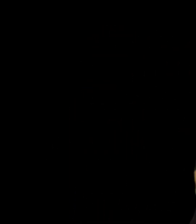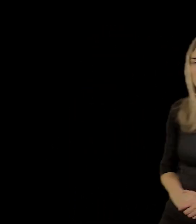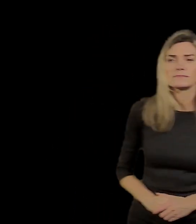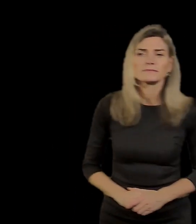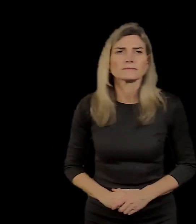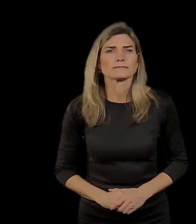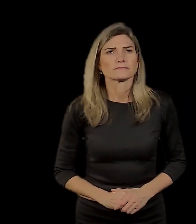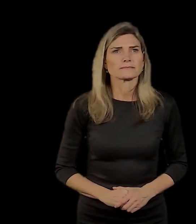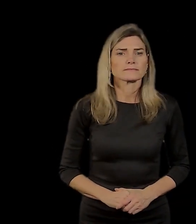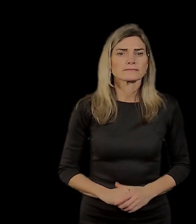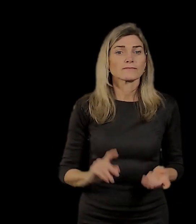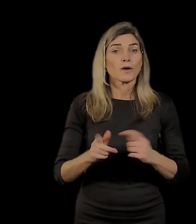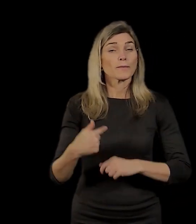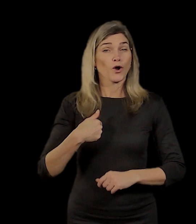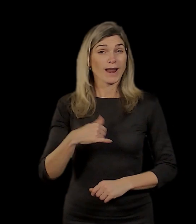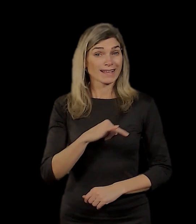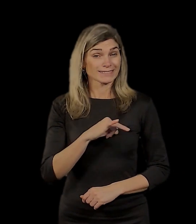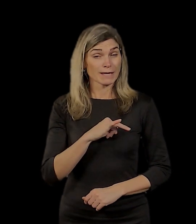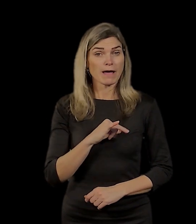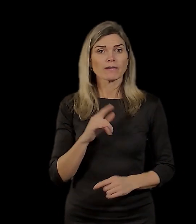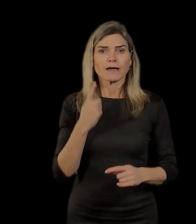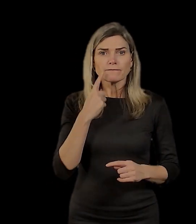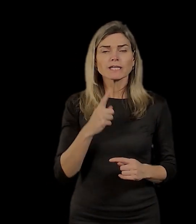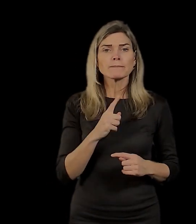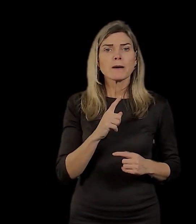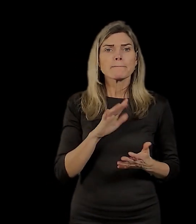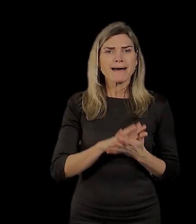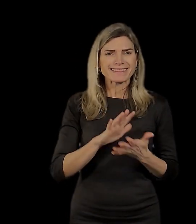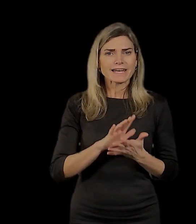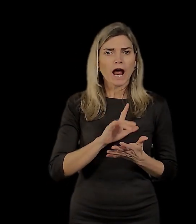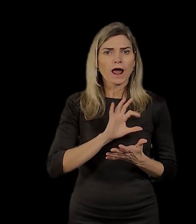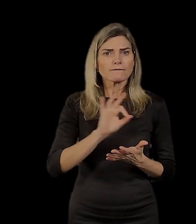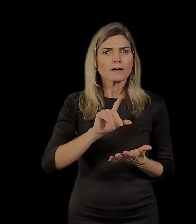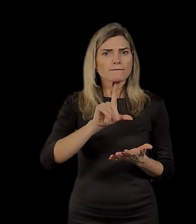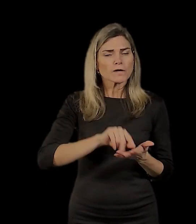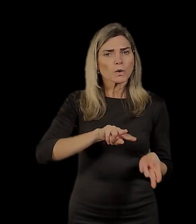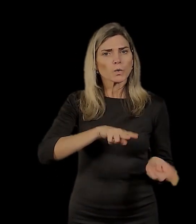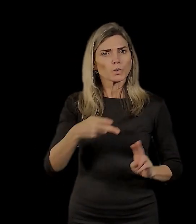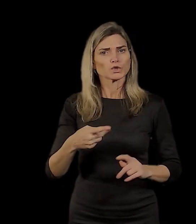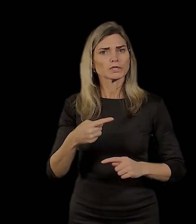not in a development project. And it's actually amazing that we came up